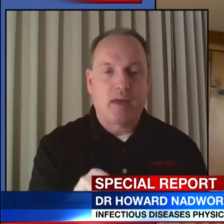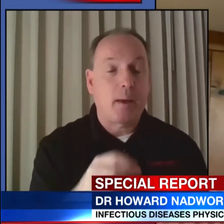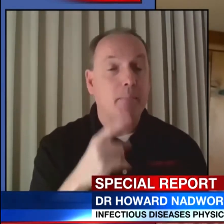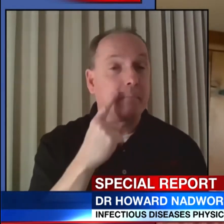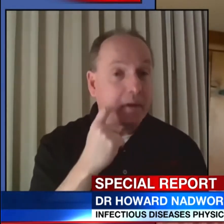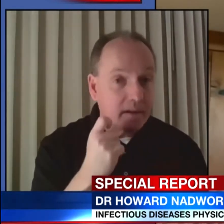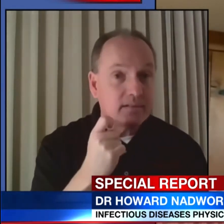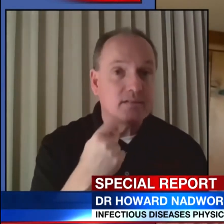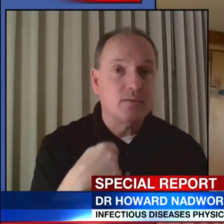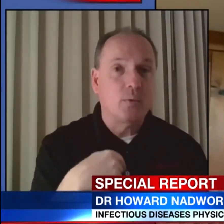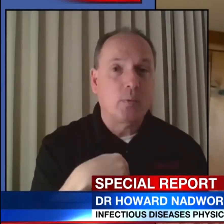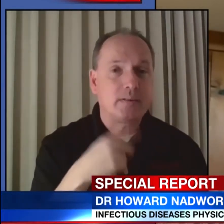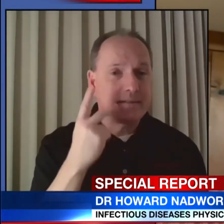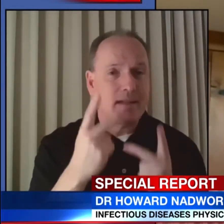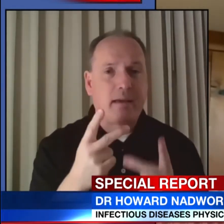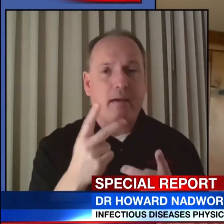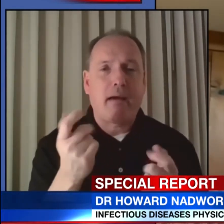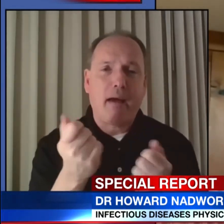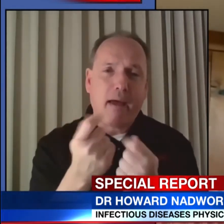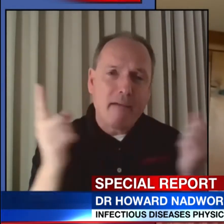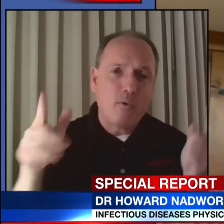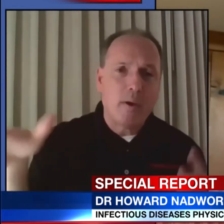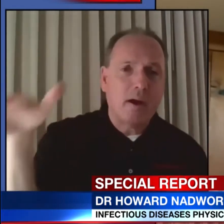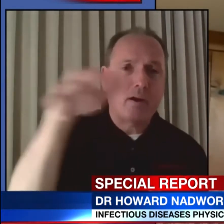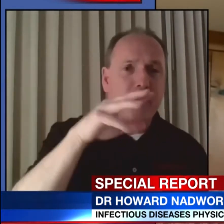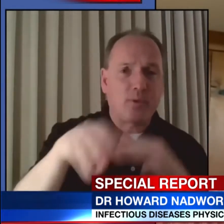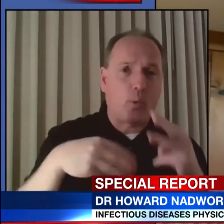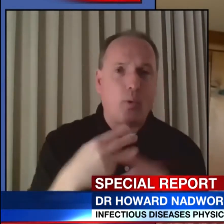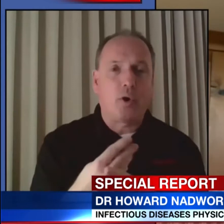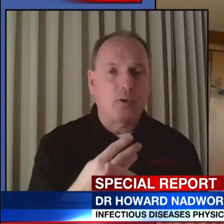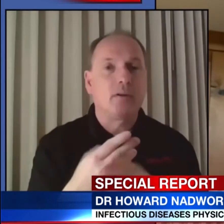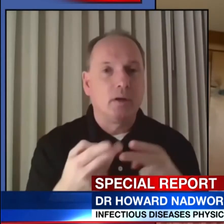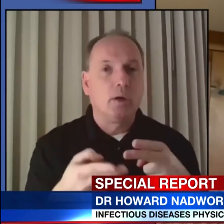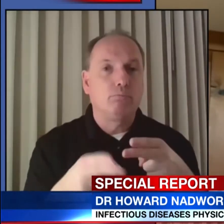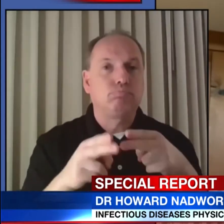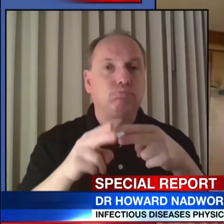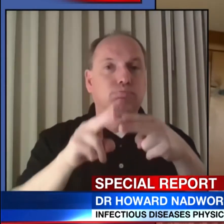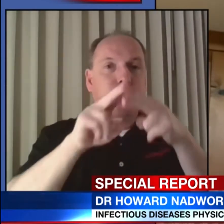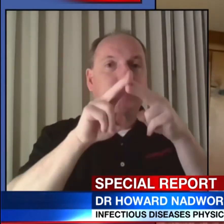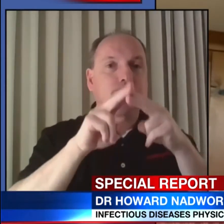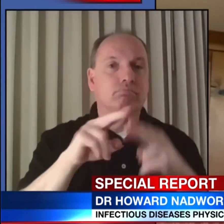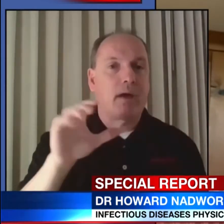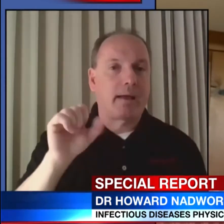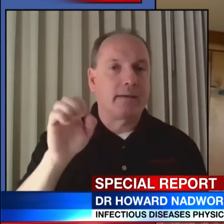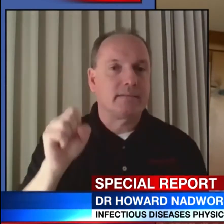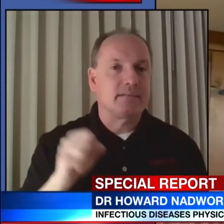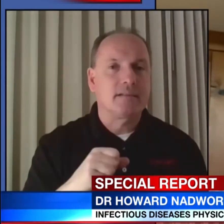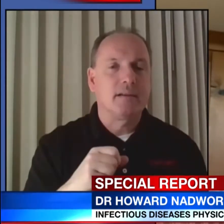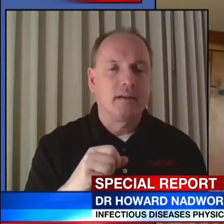CHANGE THEIR RULES BACK. I THINK MOST GOVERNMENT AGENCIES WOULD RATHER NOT DO THAT. ESPECIALLY WHAT WE SEE